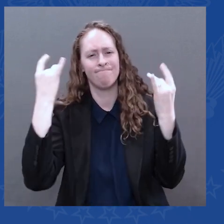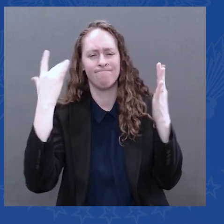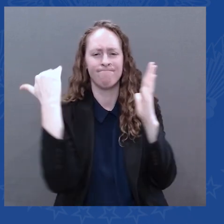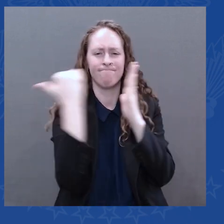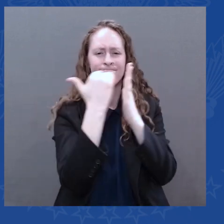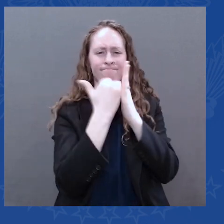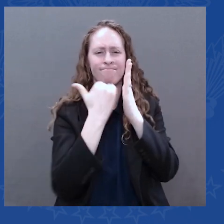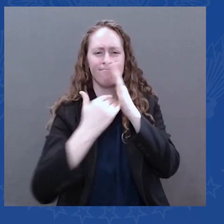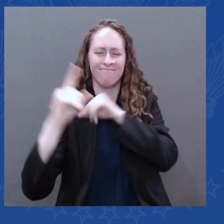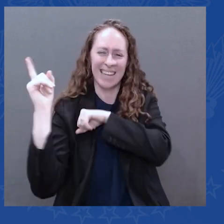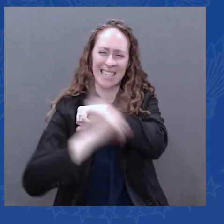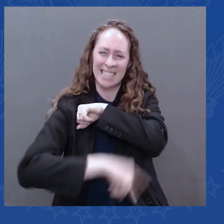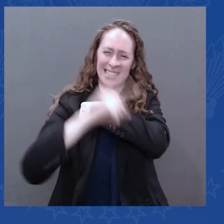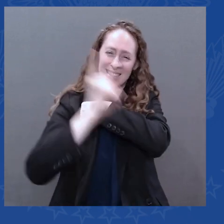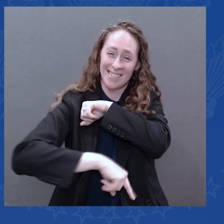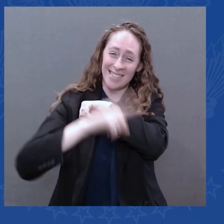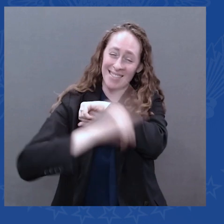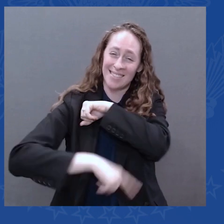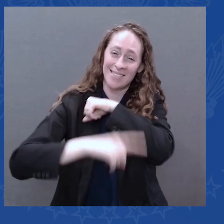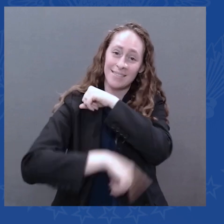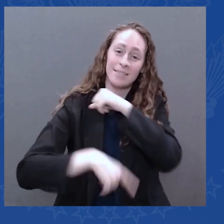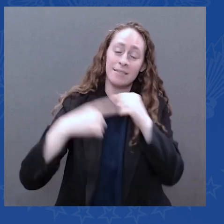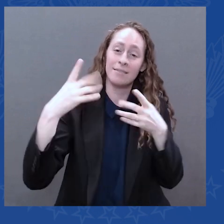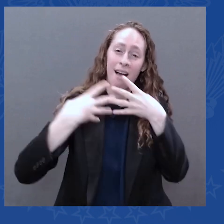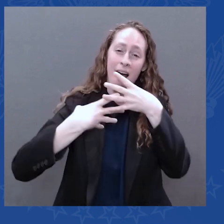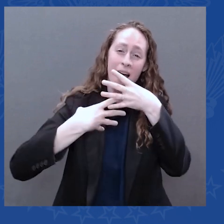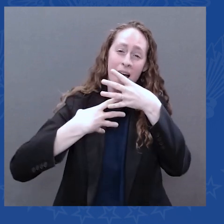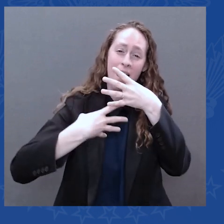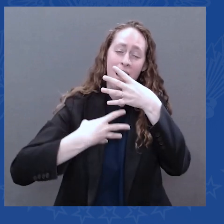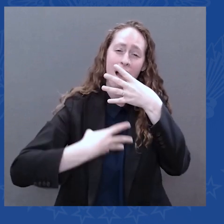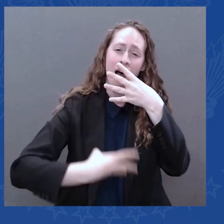The sanctions are now working their way deep into the Russian system,